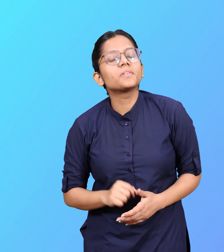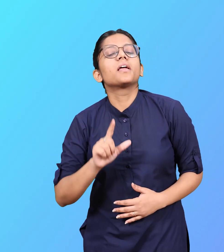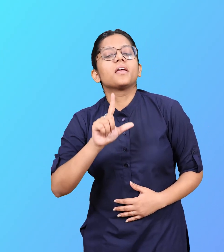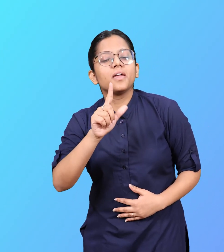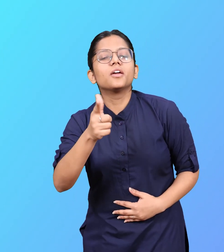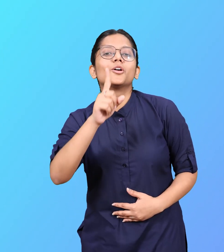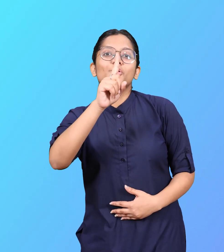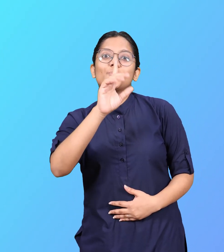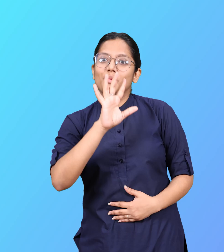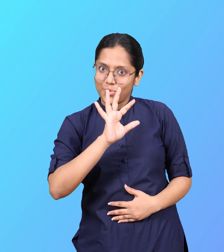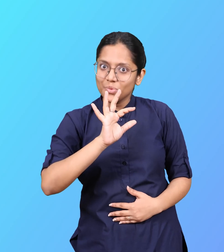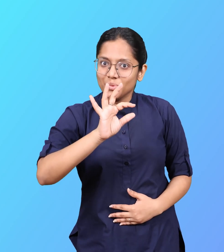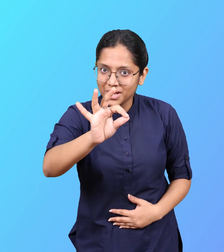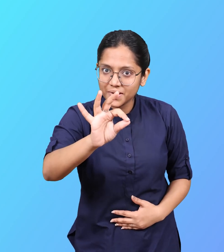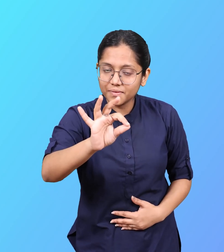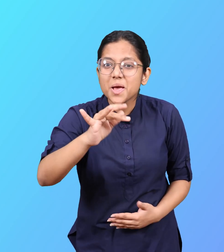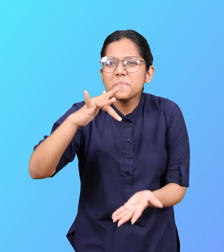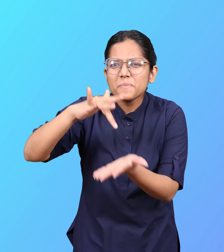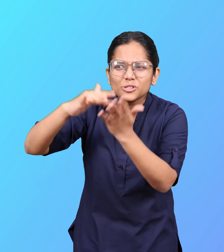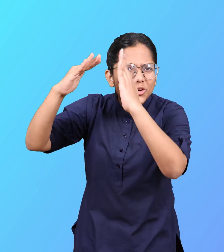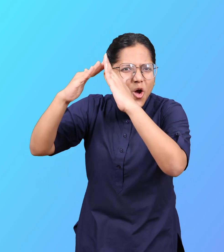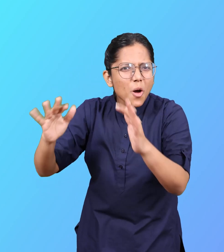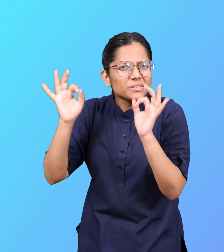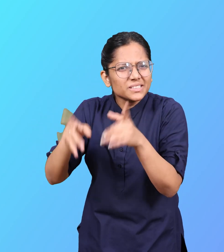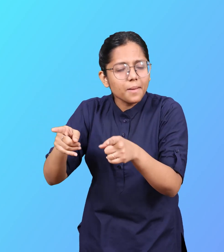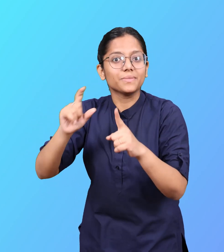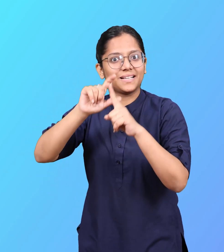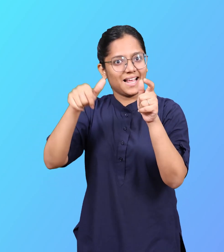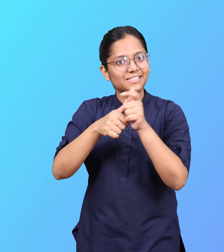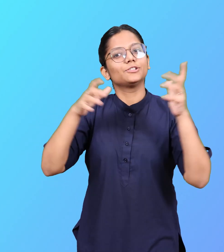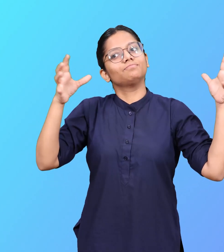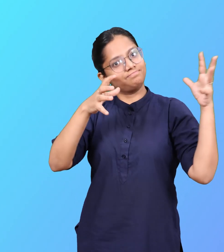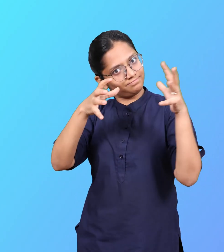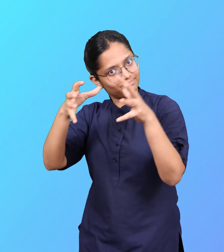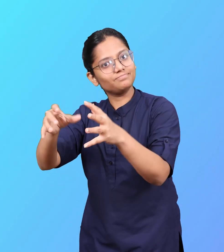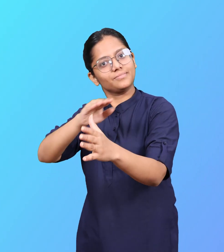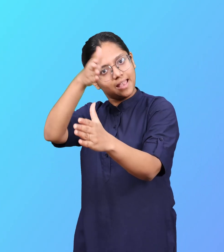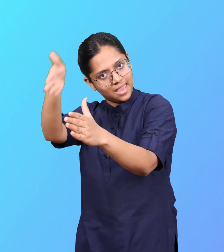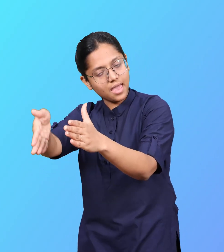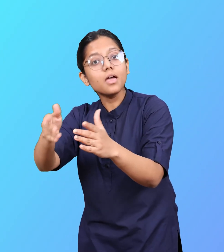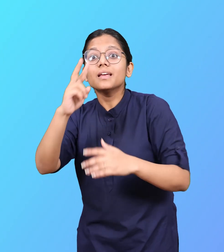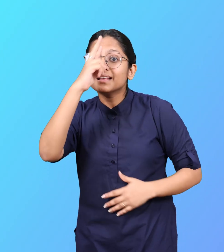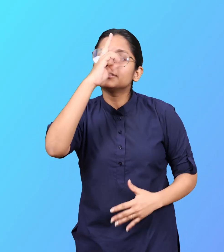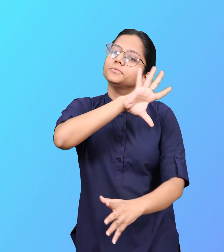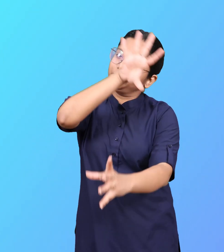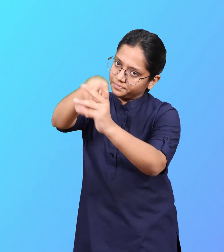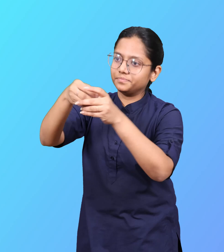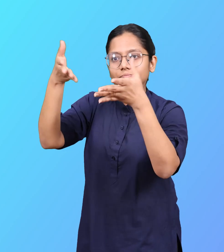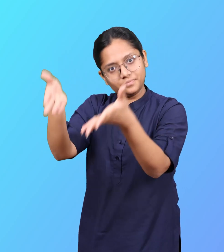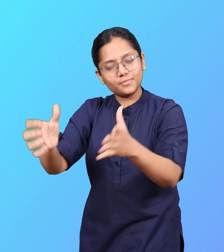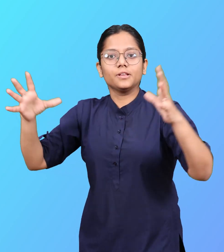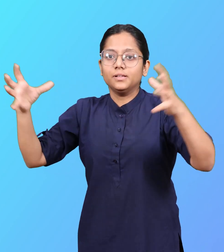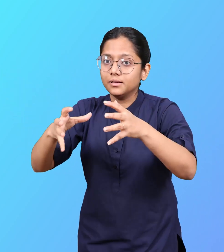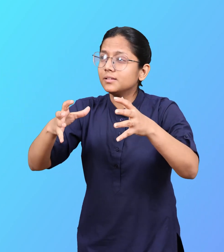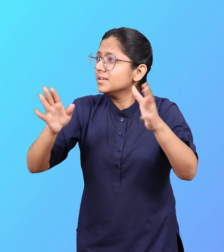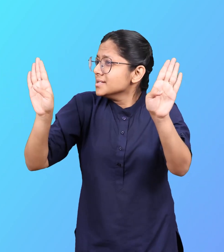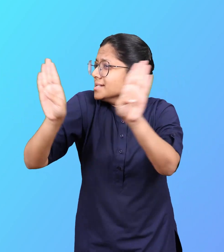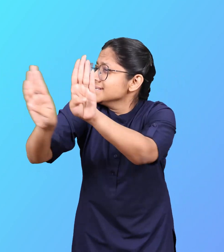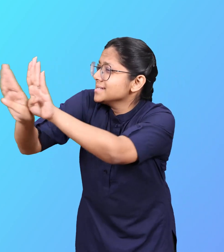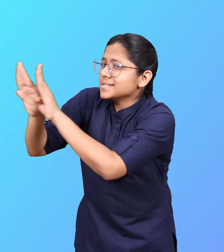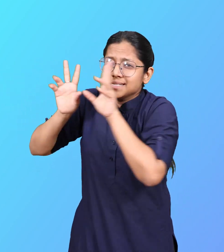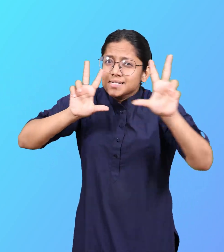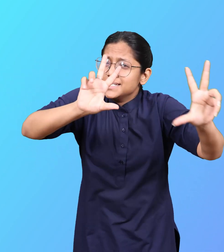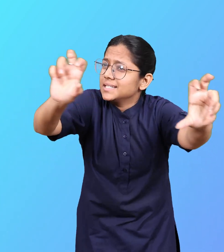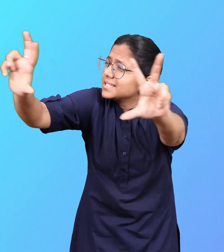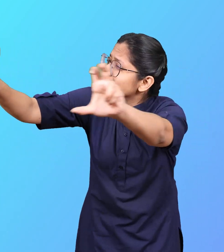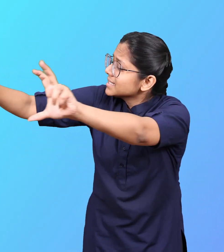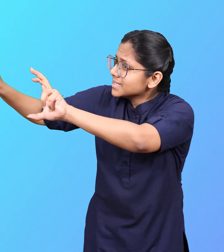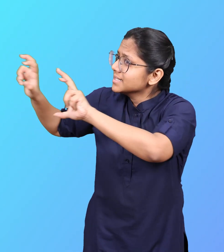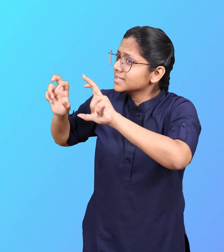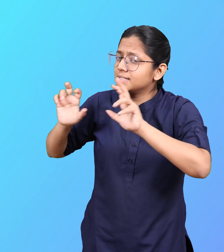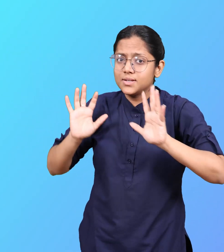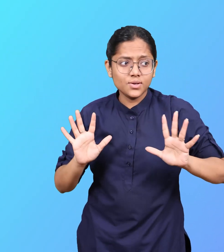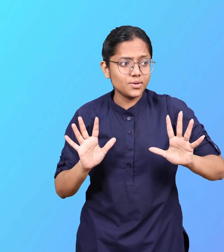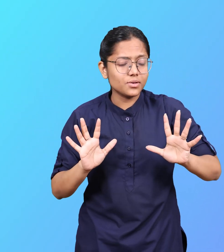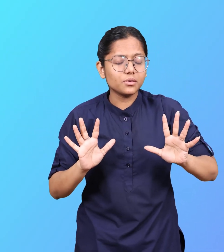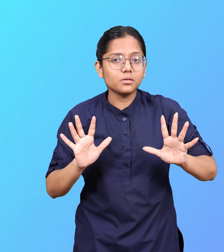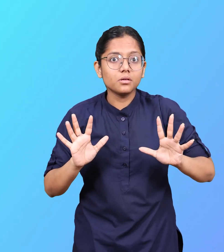A week later the followers were in the house again, and Thomas was with them. The doors were locked,